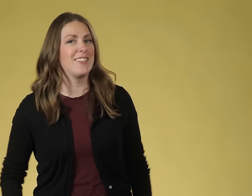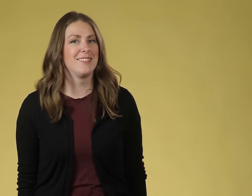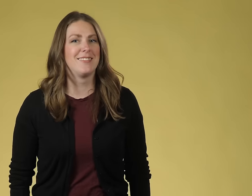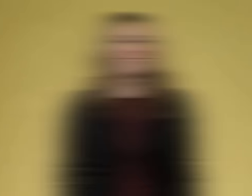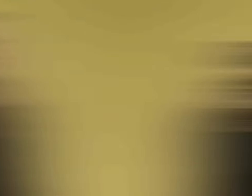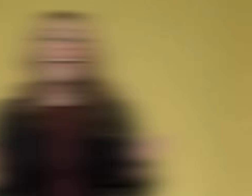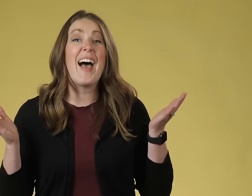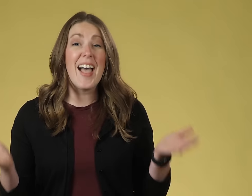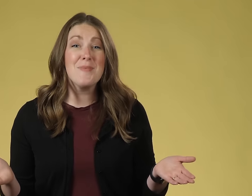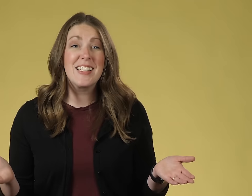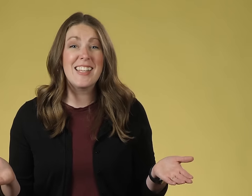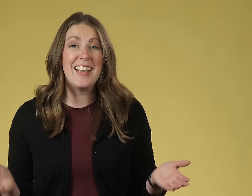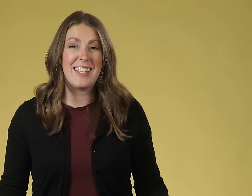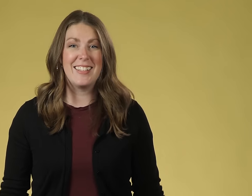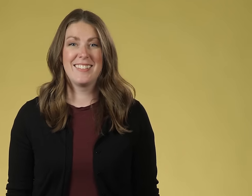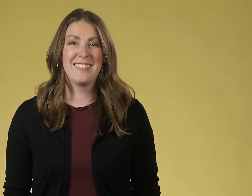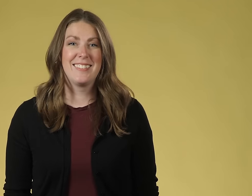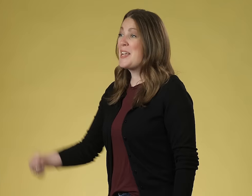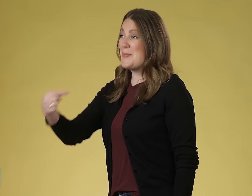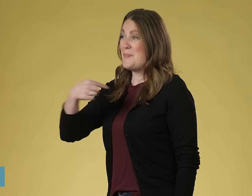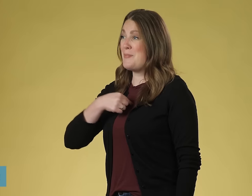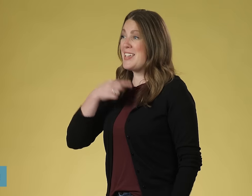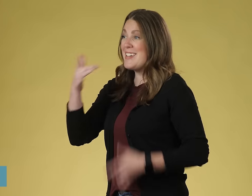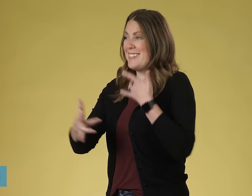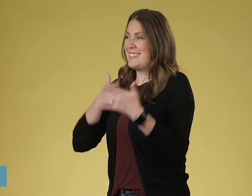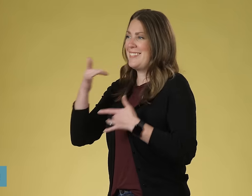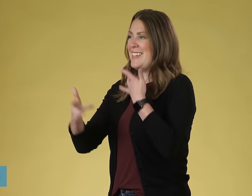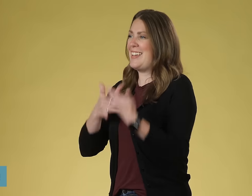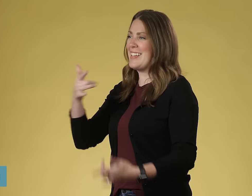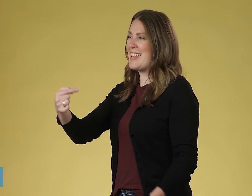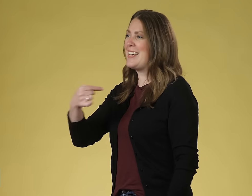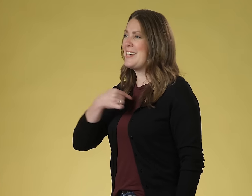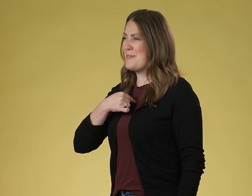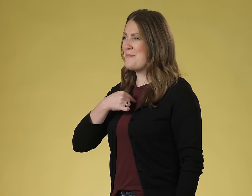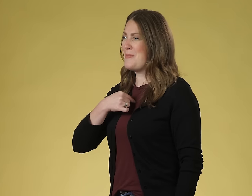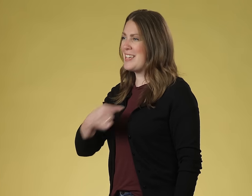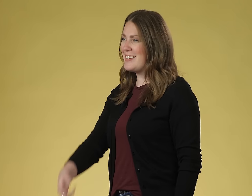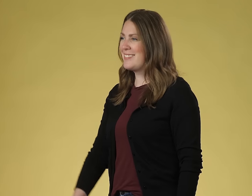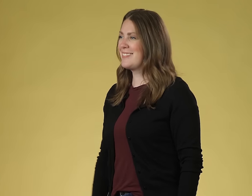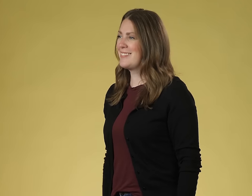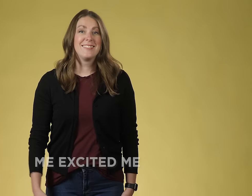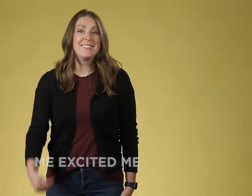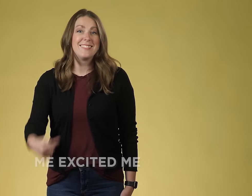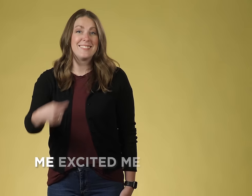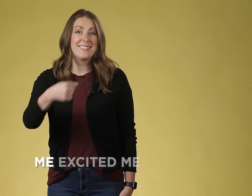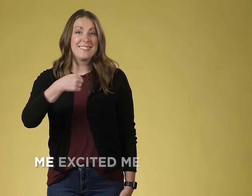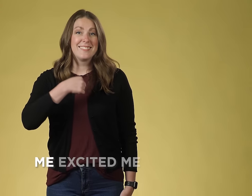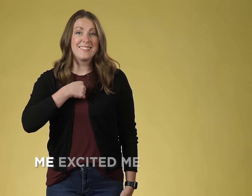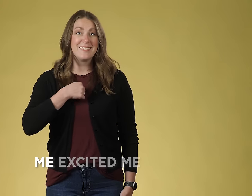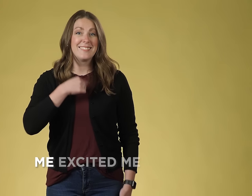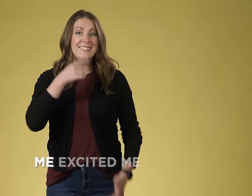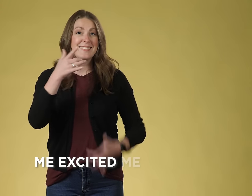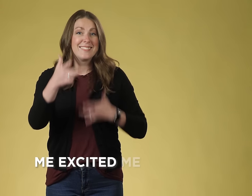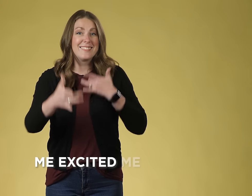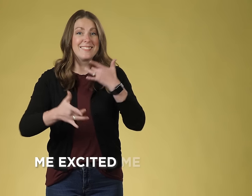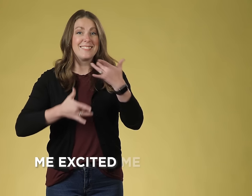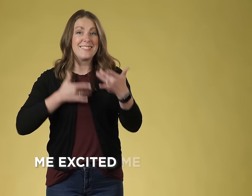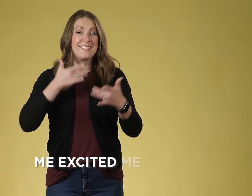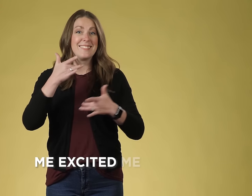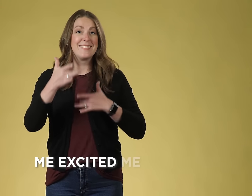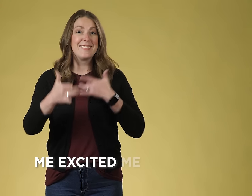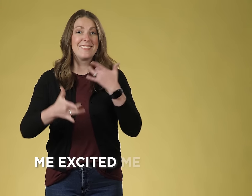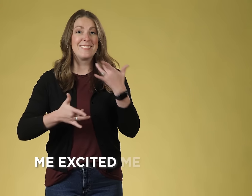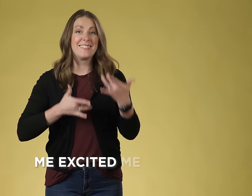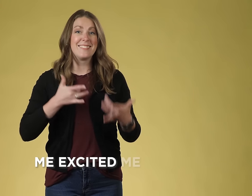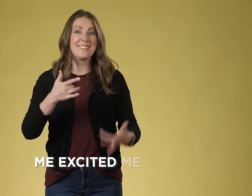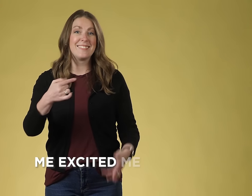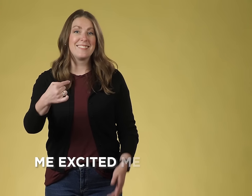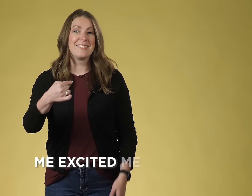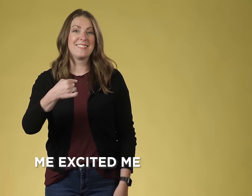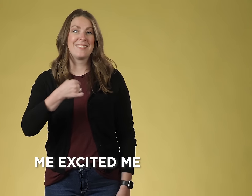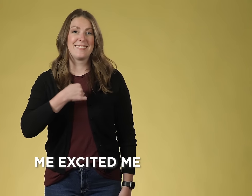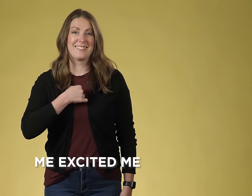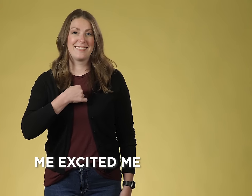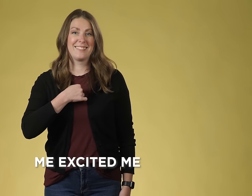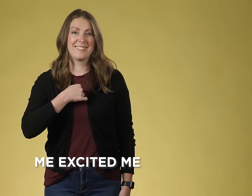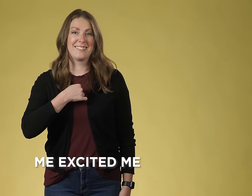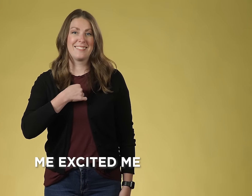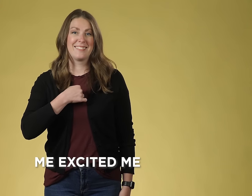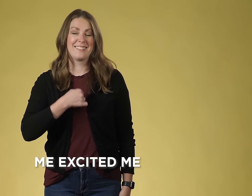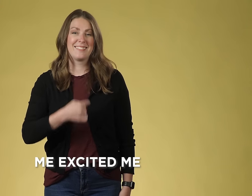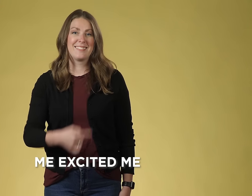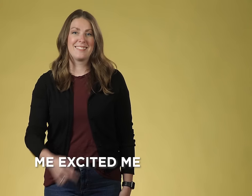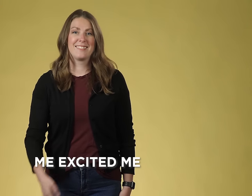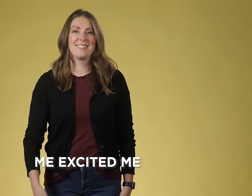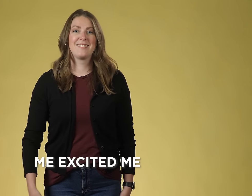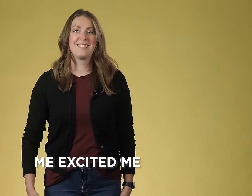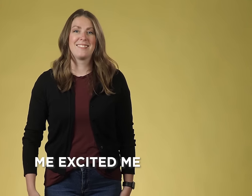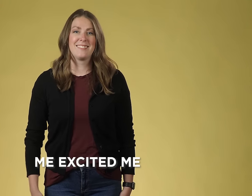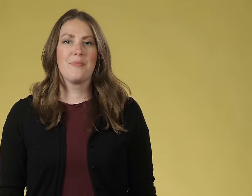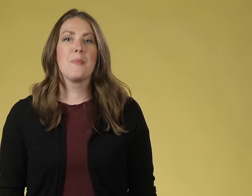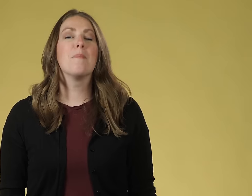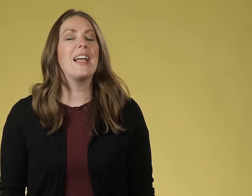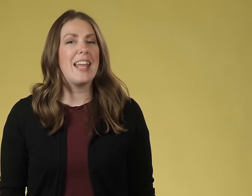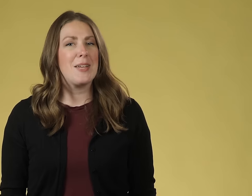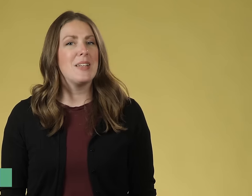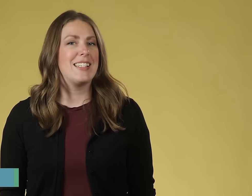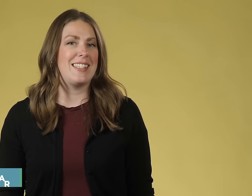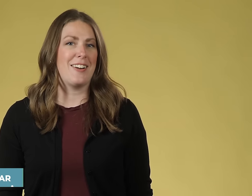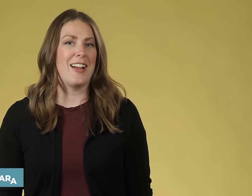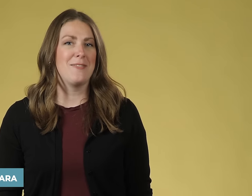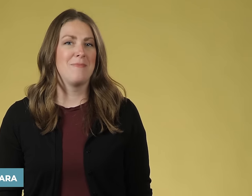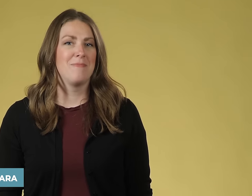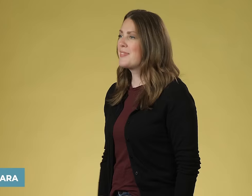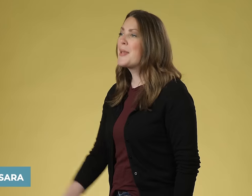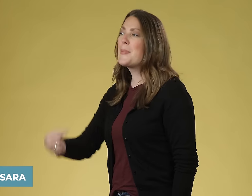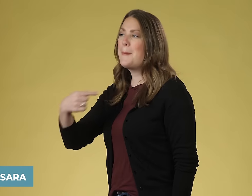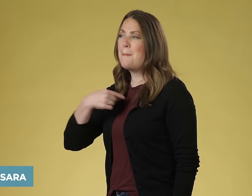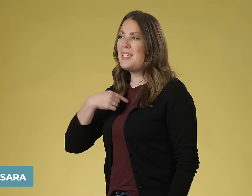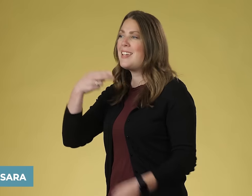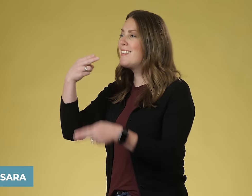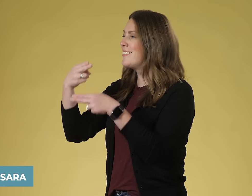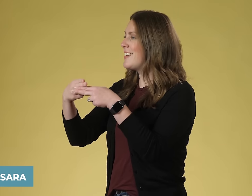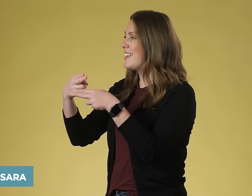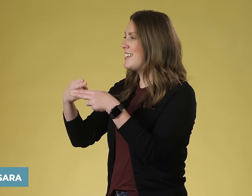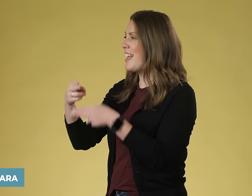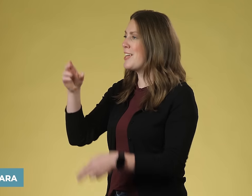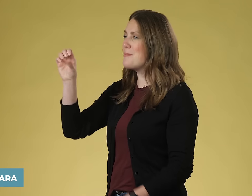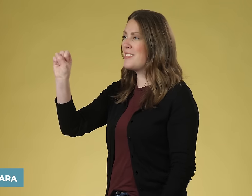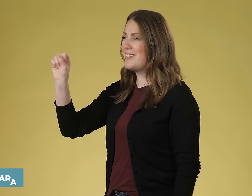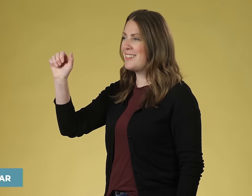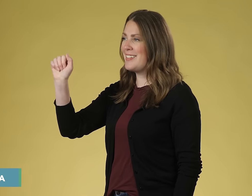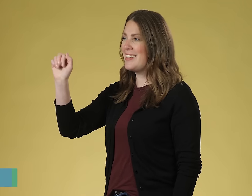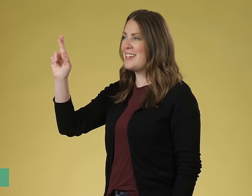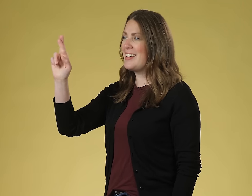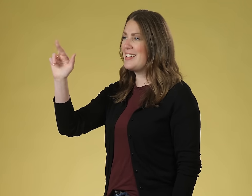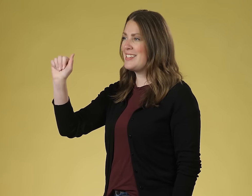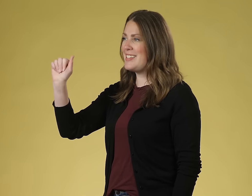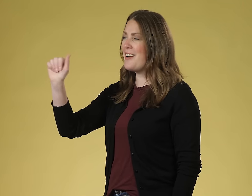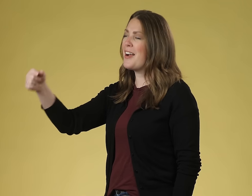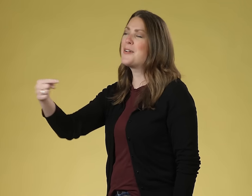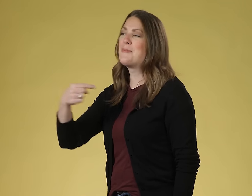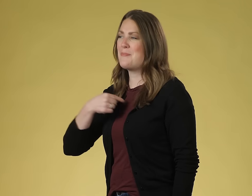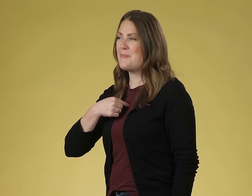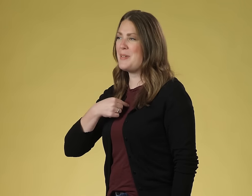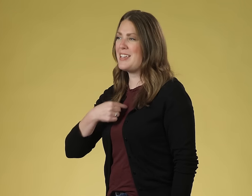I live in Texas. 'Me live Texas me.' The bathroom is over there. 'Bathroom over there.'